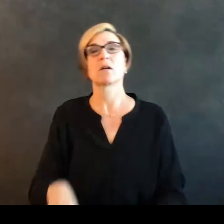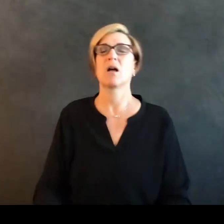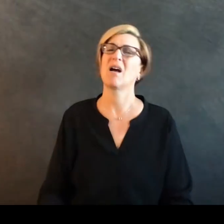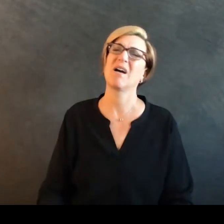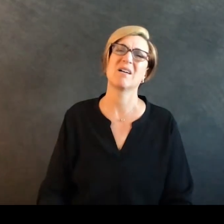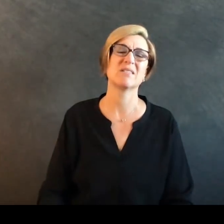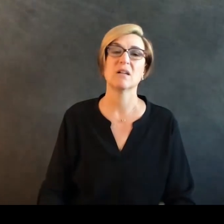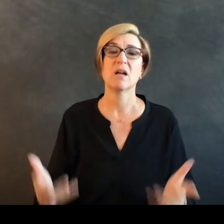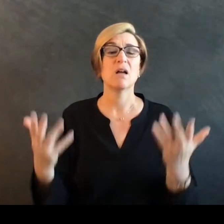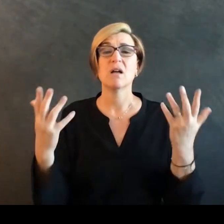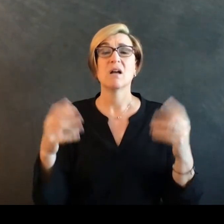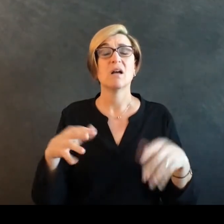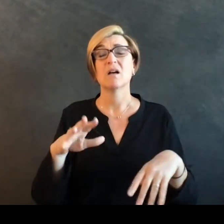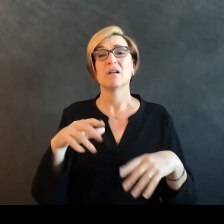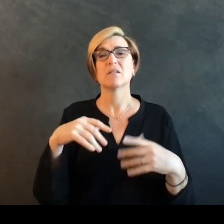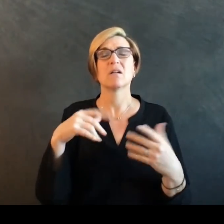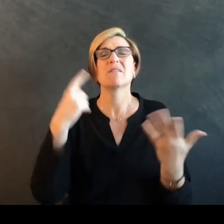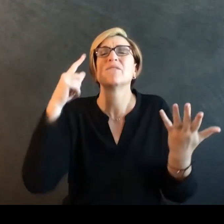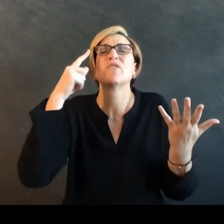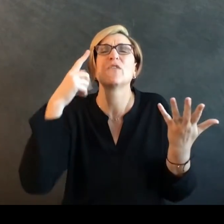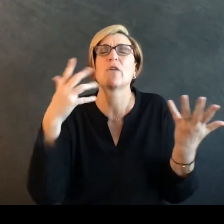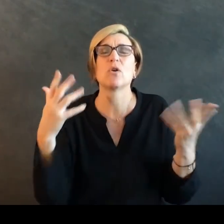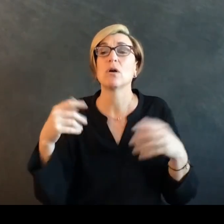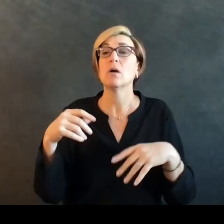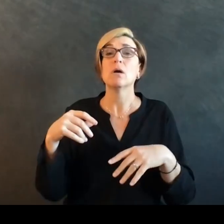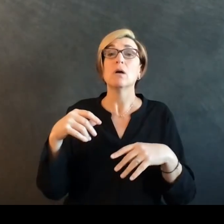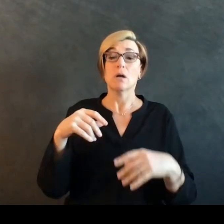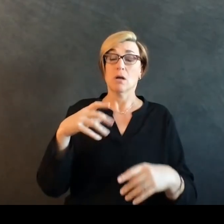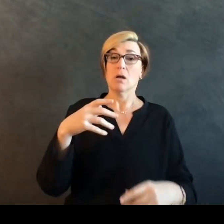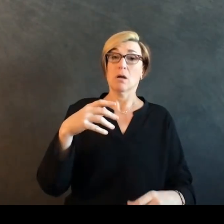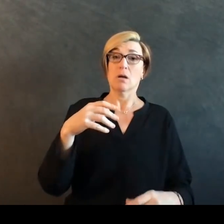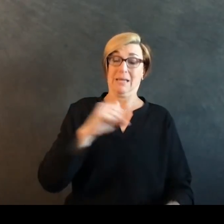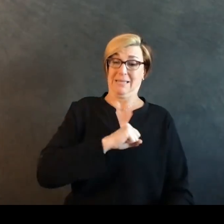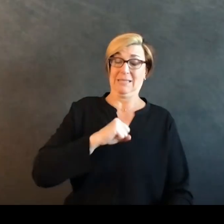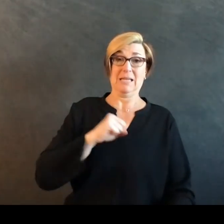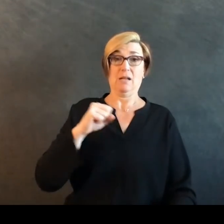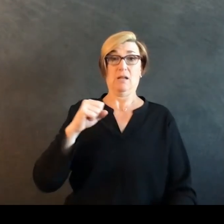oversight wanted us to have transparency we have full transparency we have a